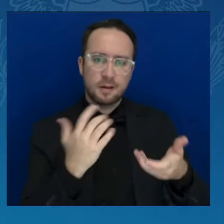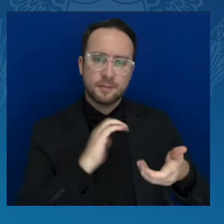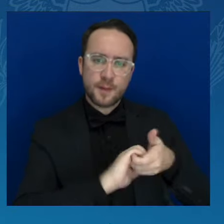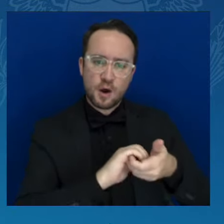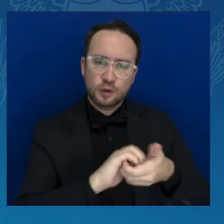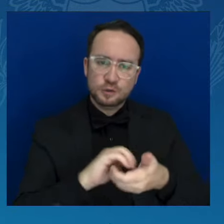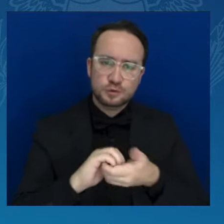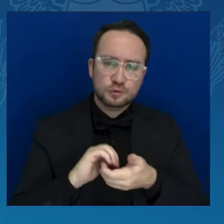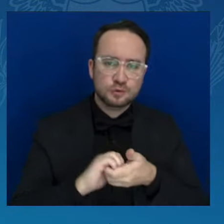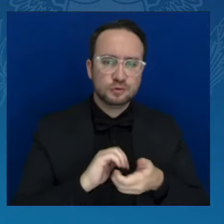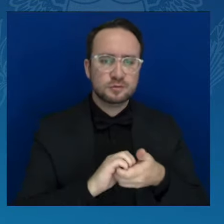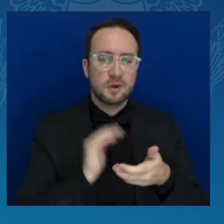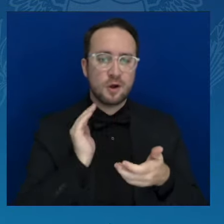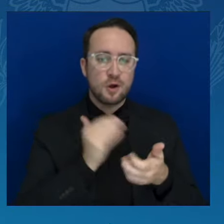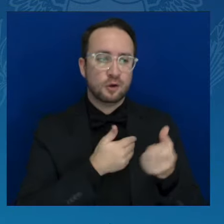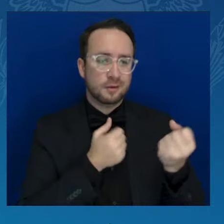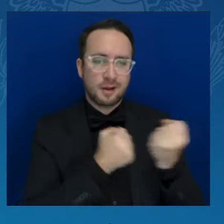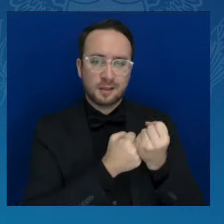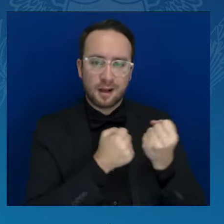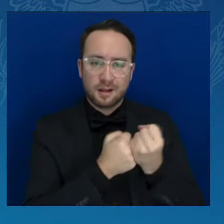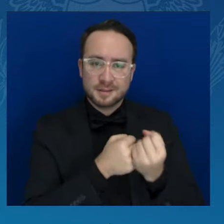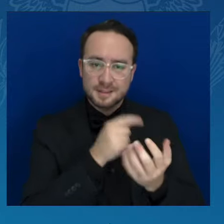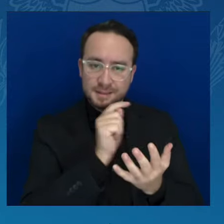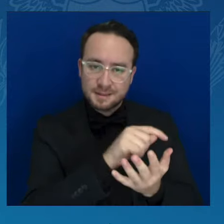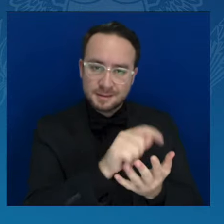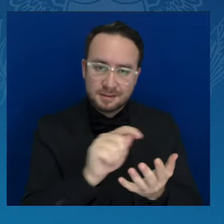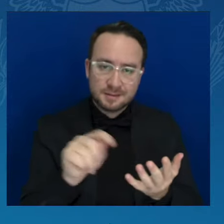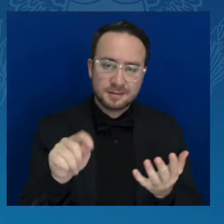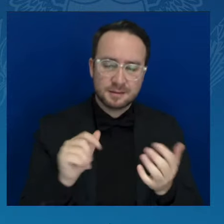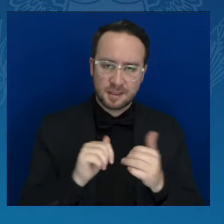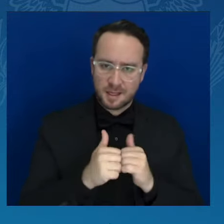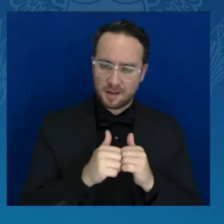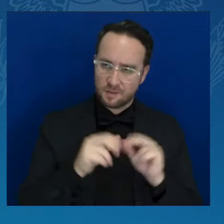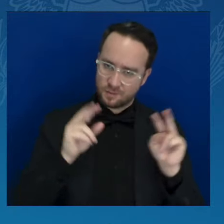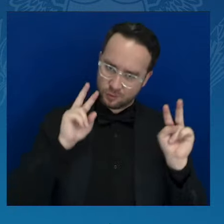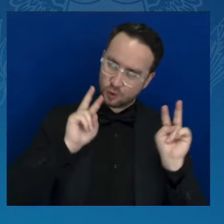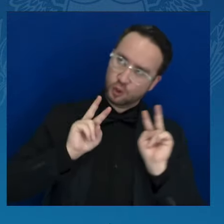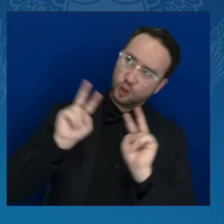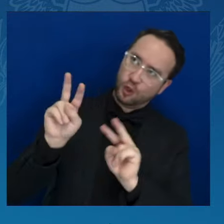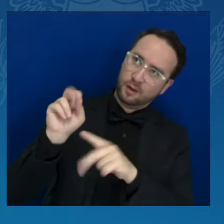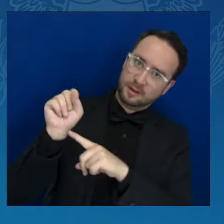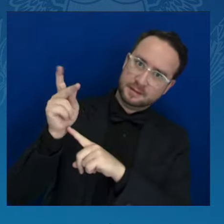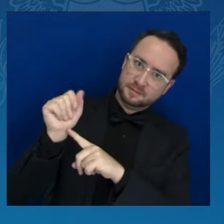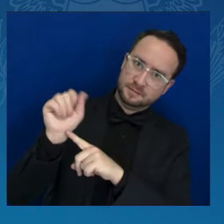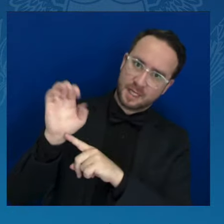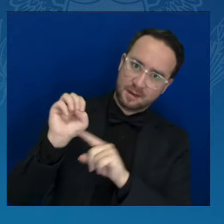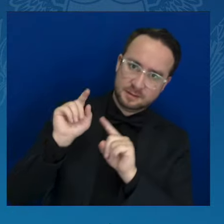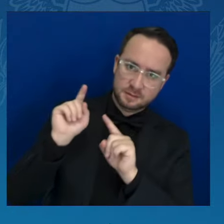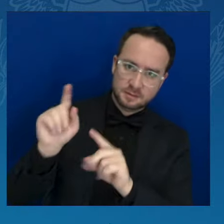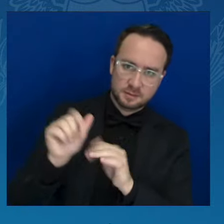So we now at the NSC are driving the implementation of this alongside all of the public